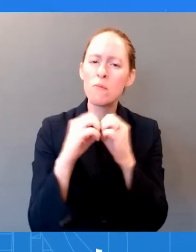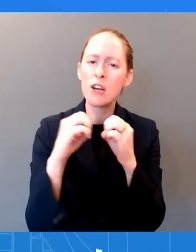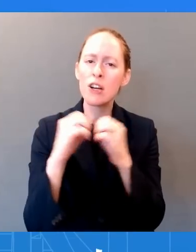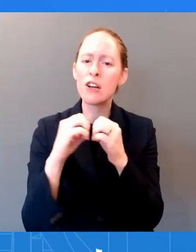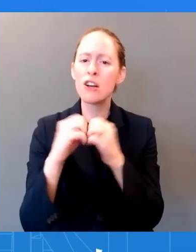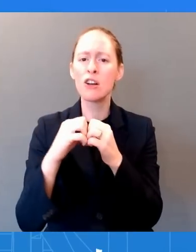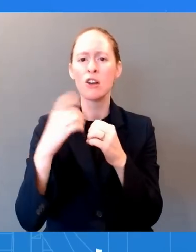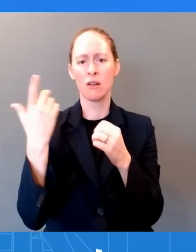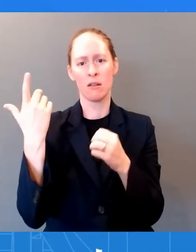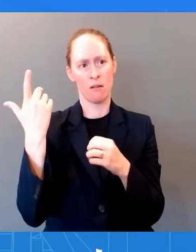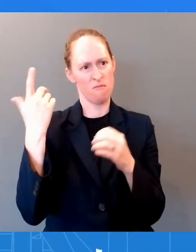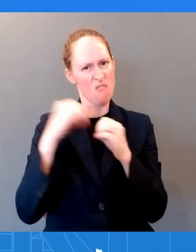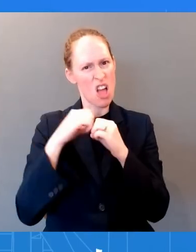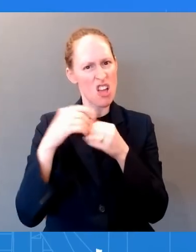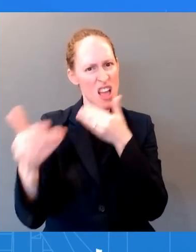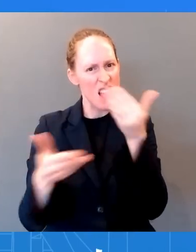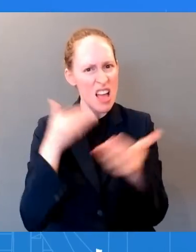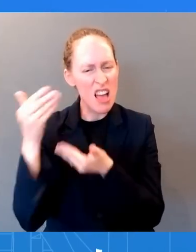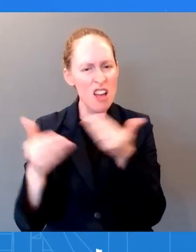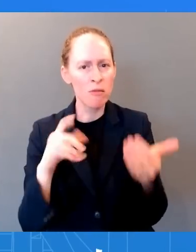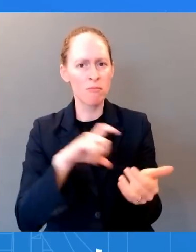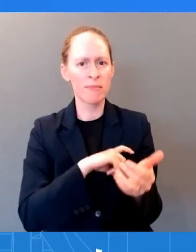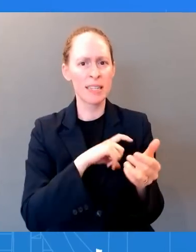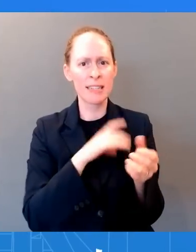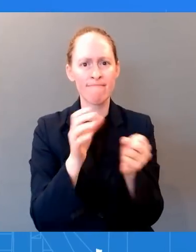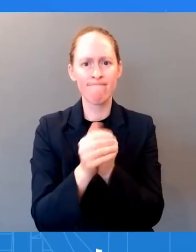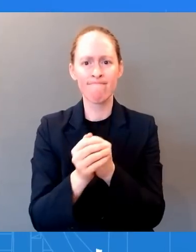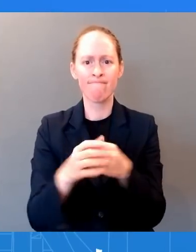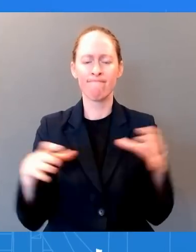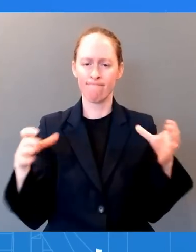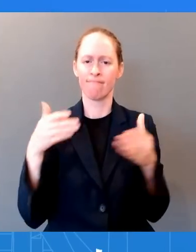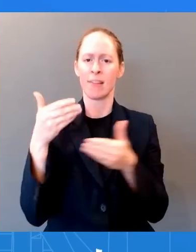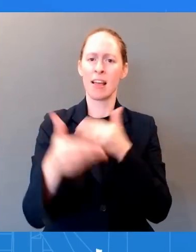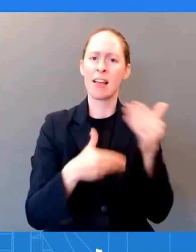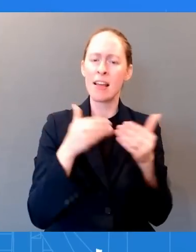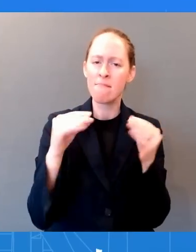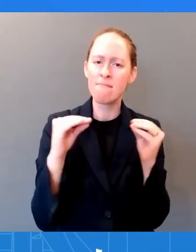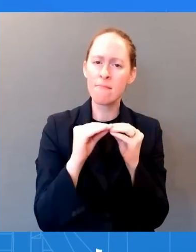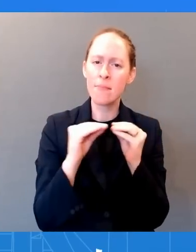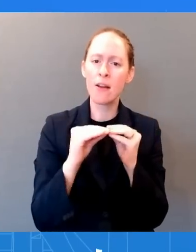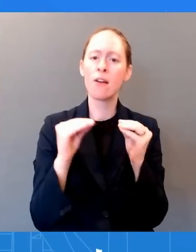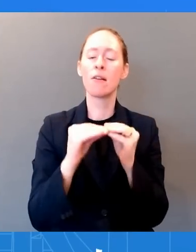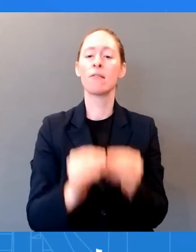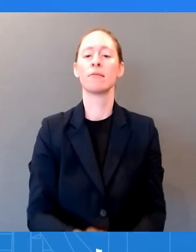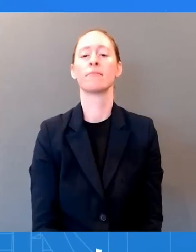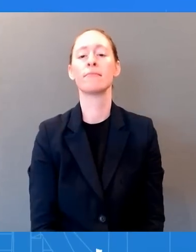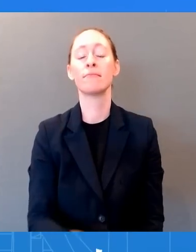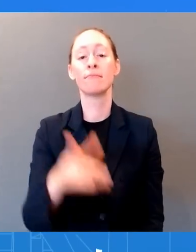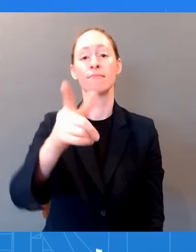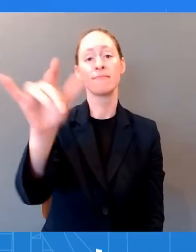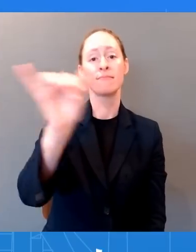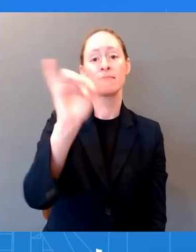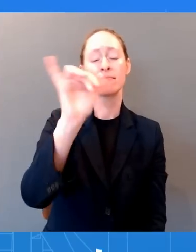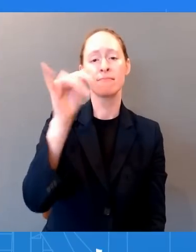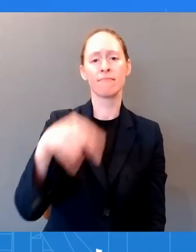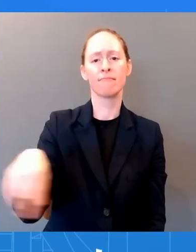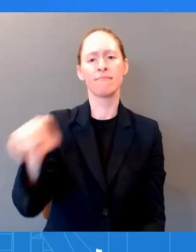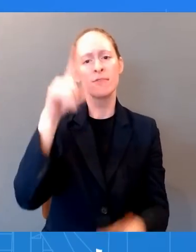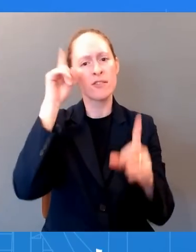policing that builds public trust and strengthens public safety. And as part of the American Rescue Plan -- you've heard us say this --